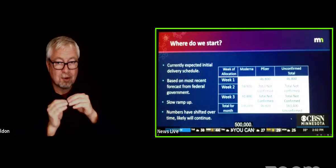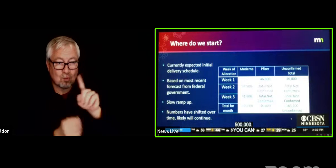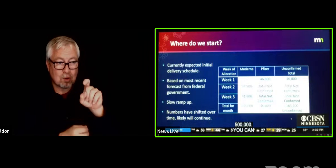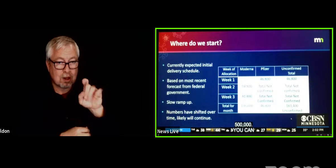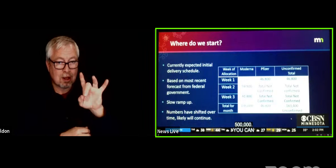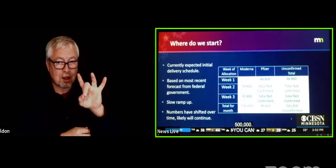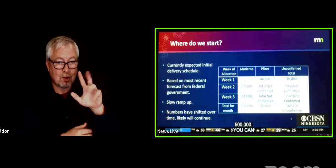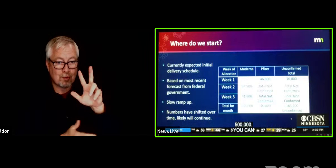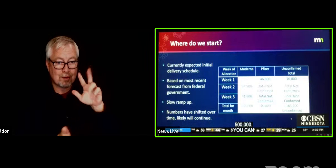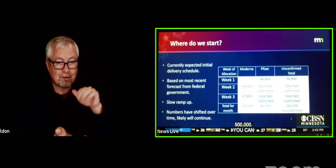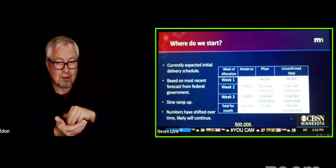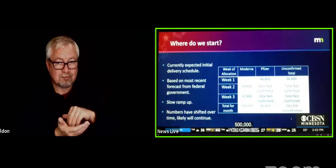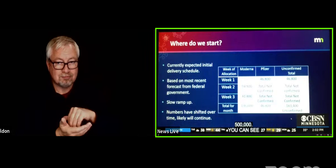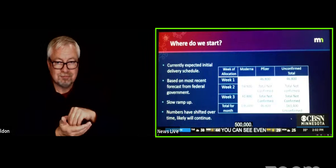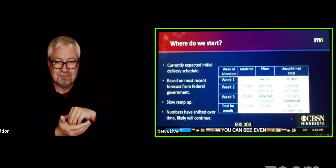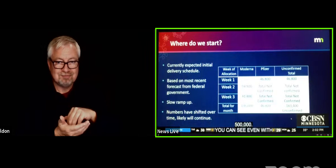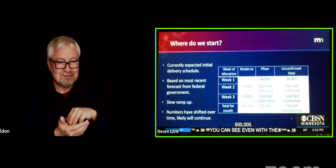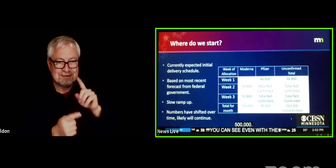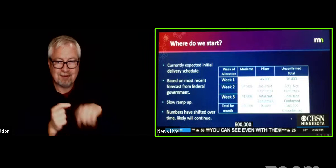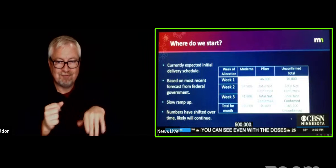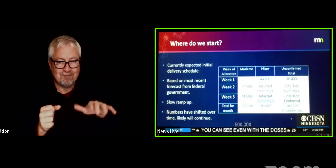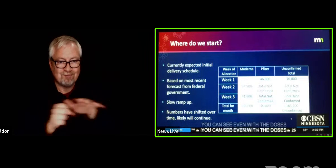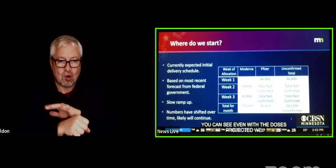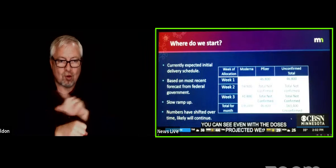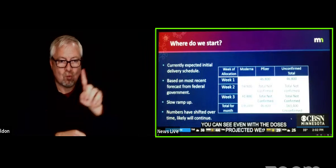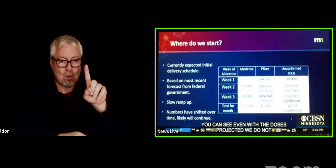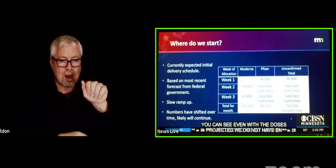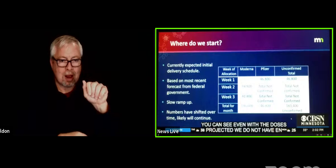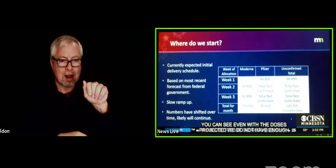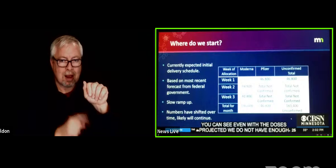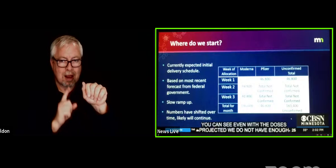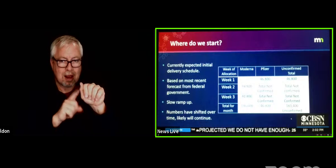GROUP RIGHT AWAY AND IF WE JUST LOOK AT STAFF IN HIGH-RISK